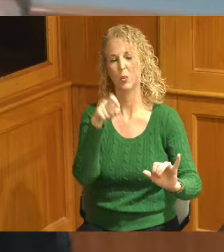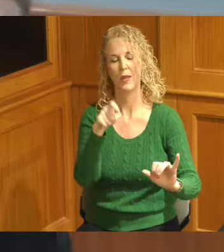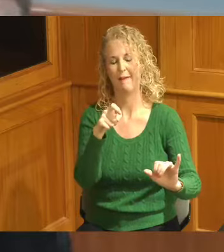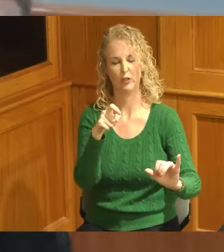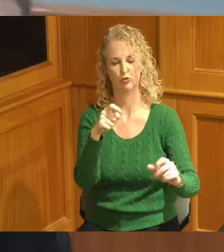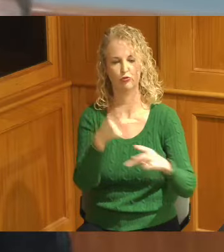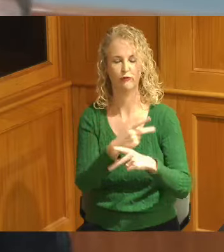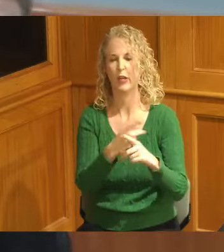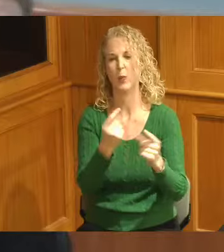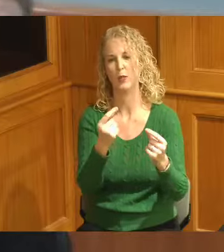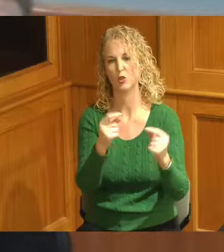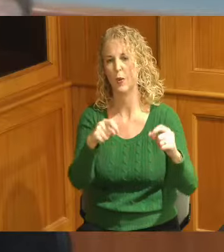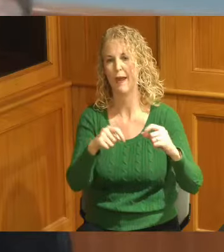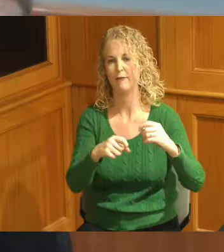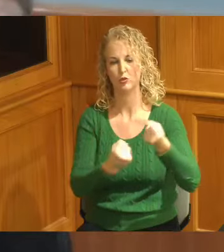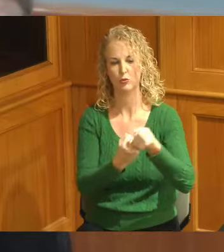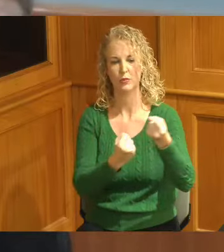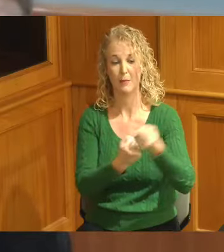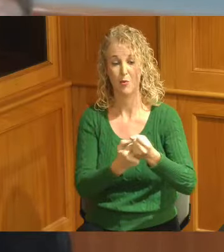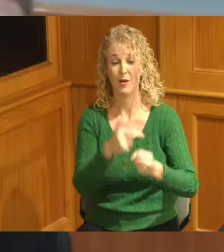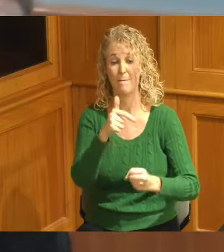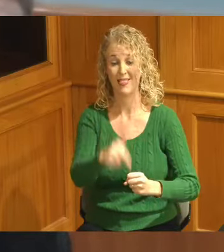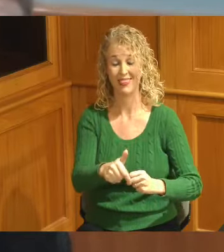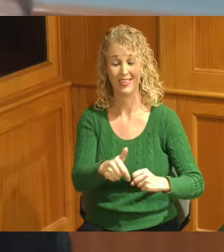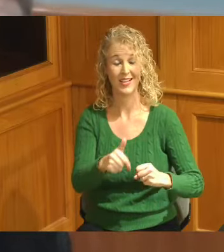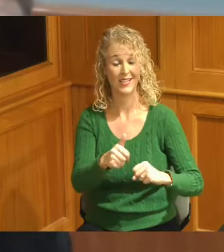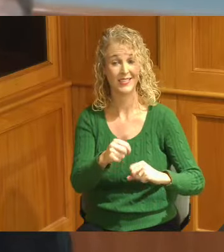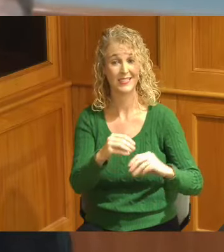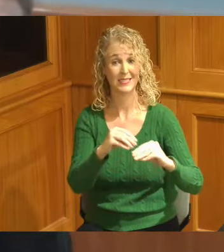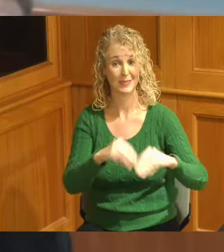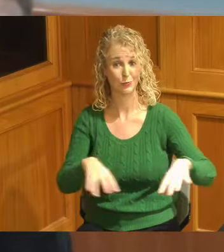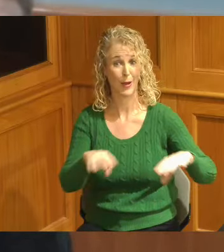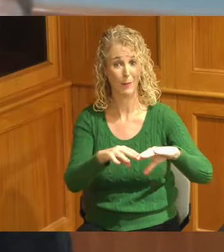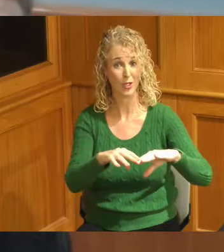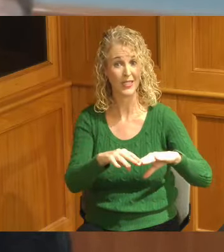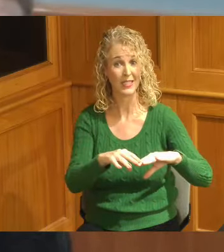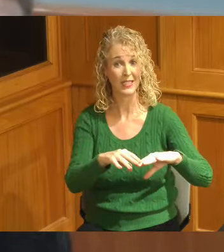stabilization. So, this has been a rather chronic piece of real estate. since the port's ownership,